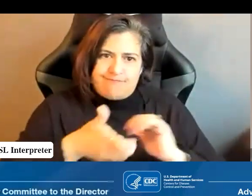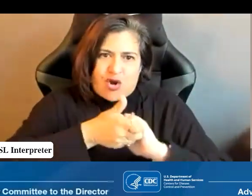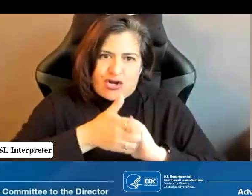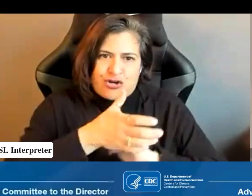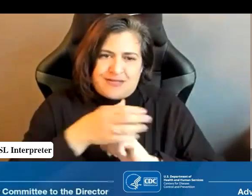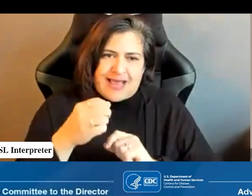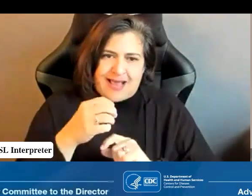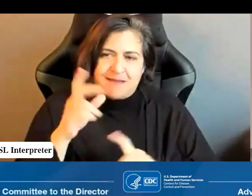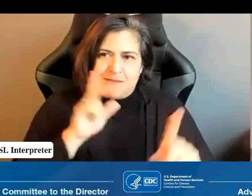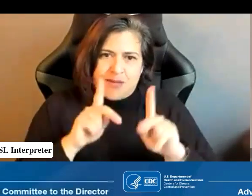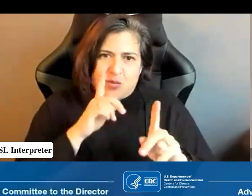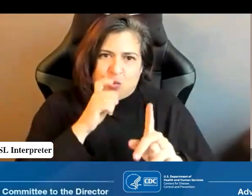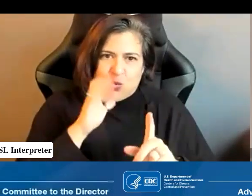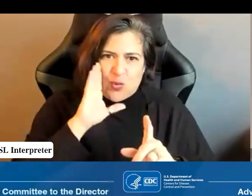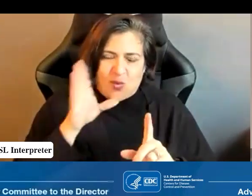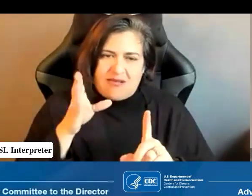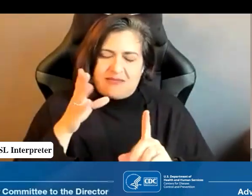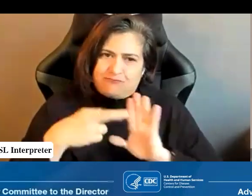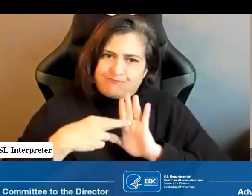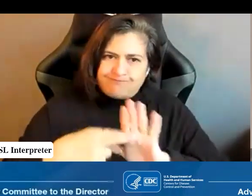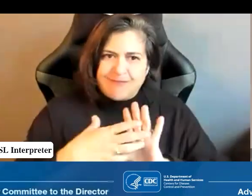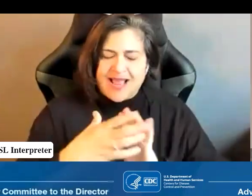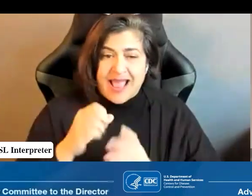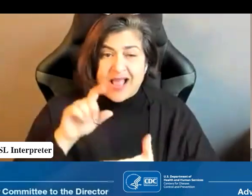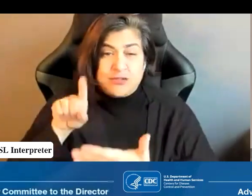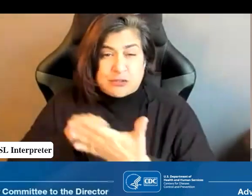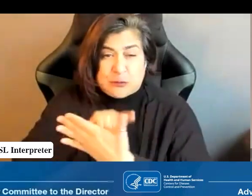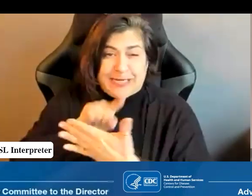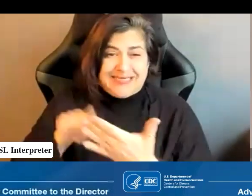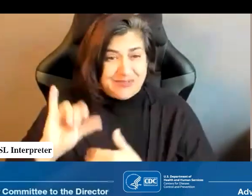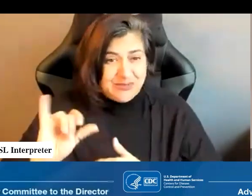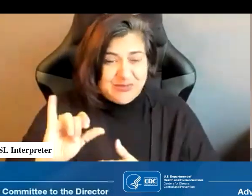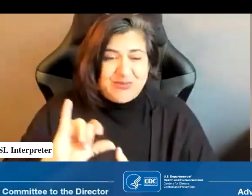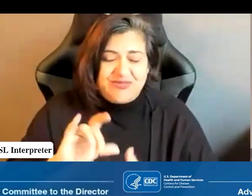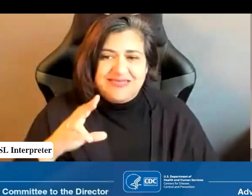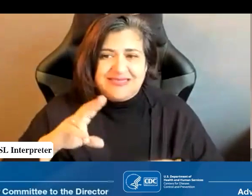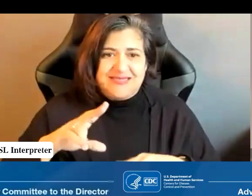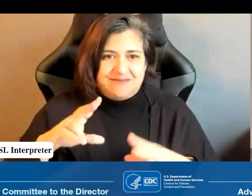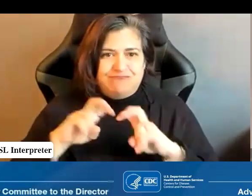and sometimes critics sitting at the table with us. We really, really appreciate it. So thank you so much.